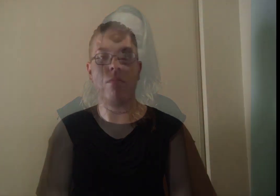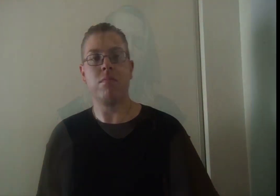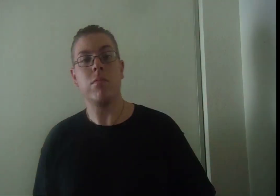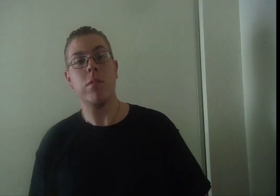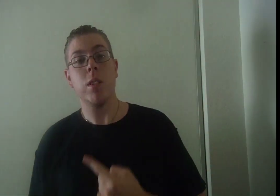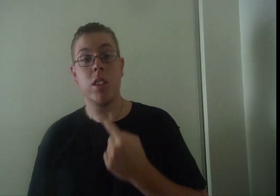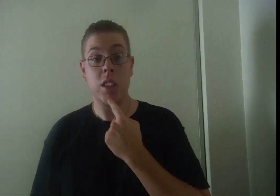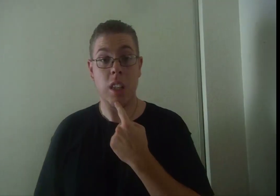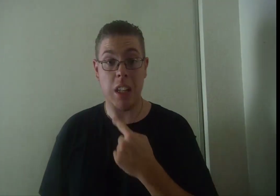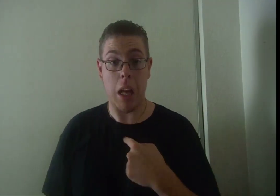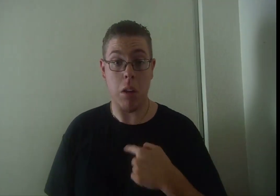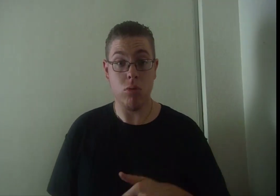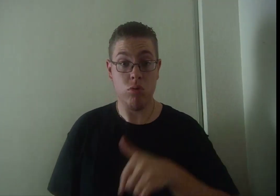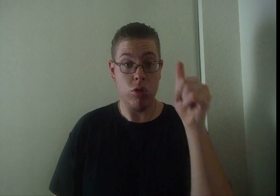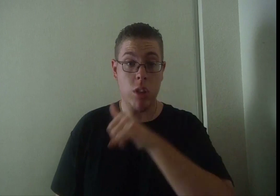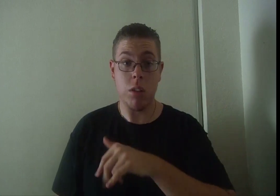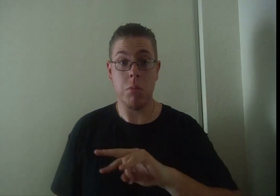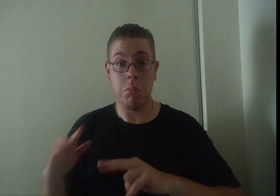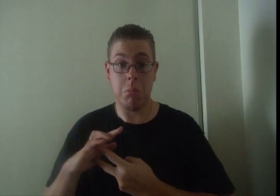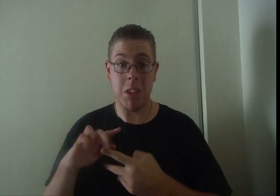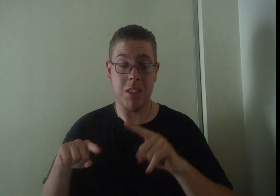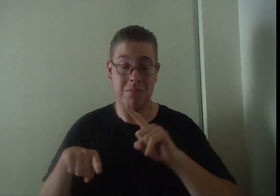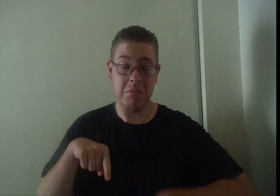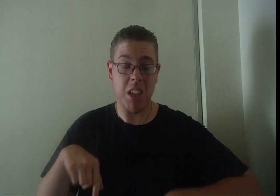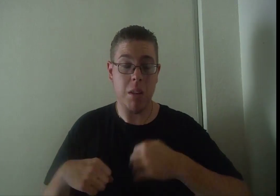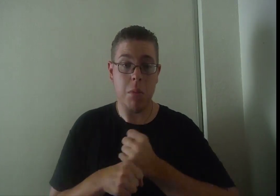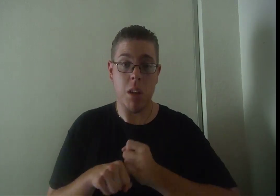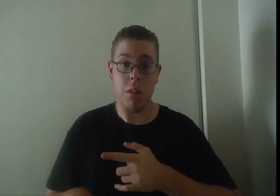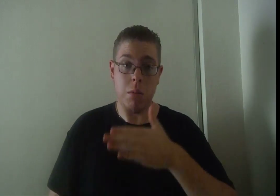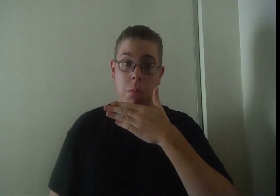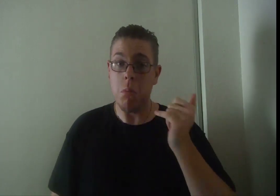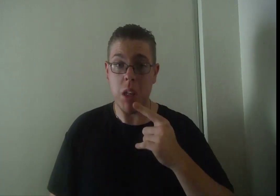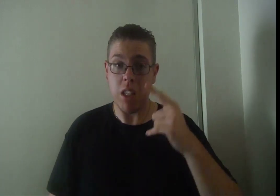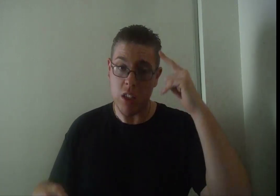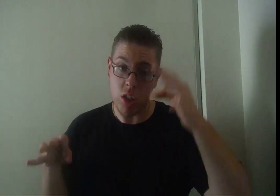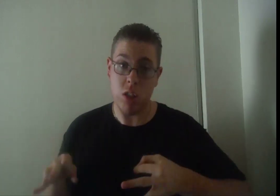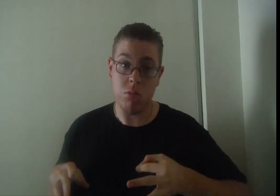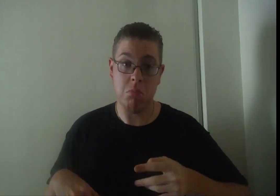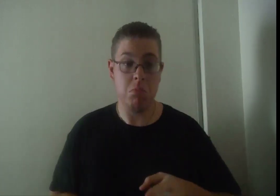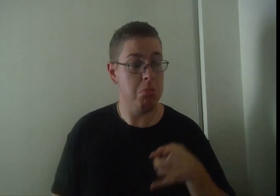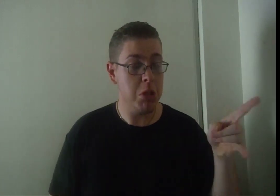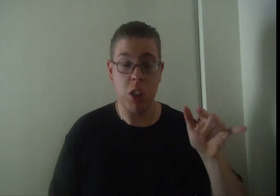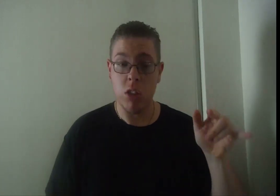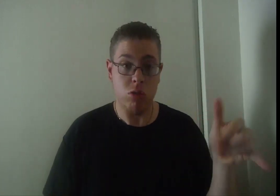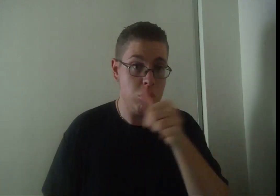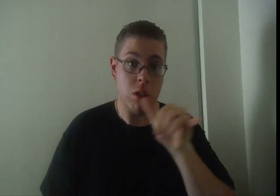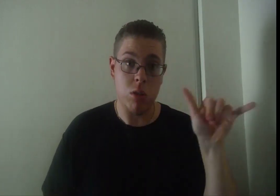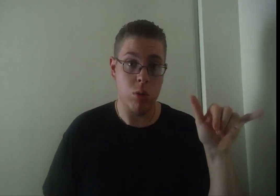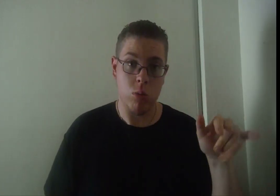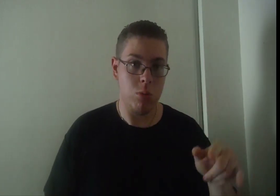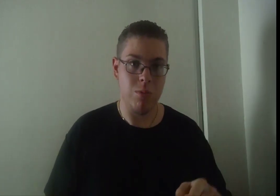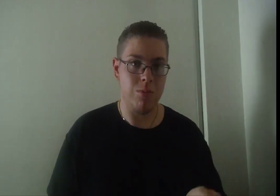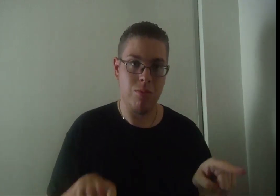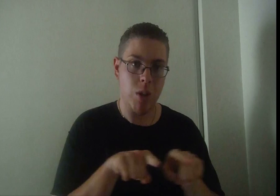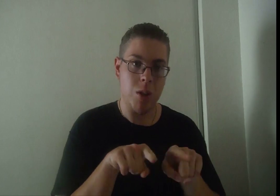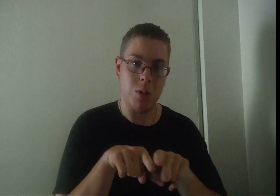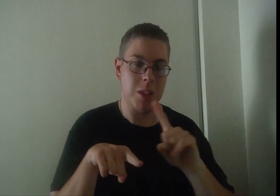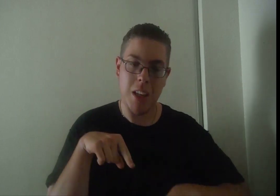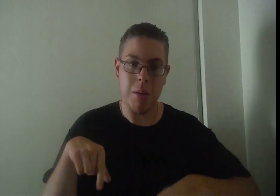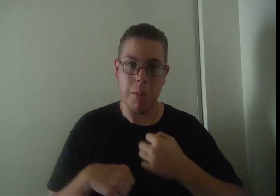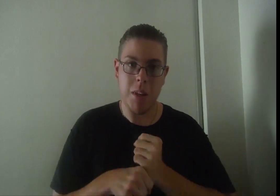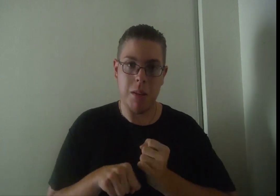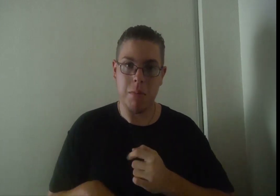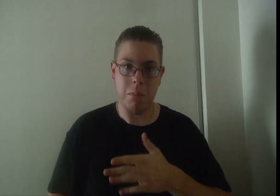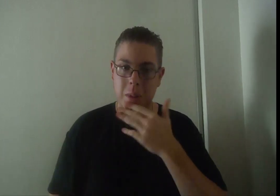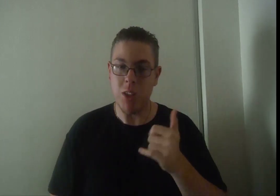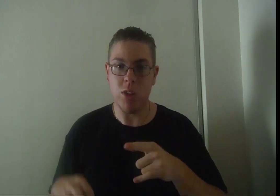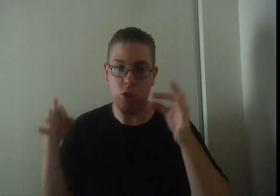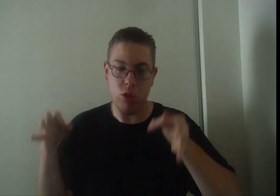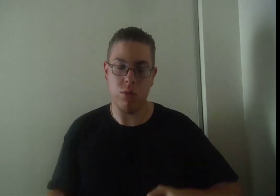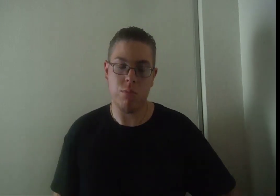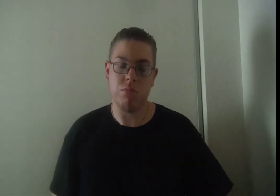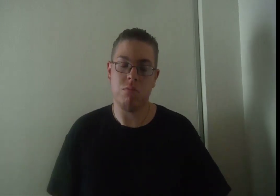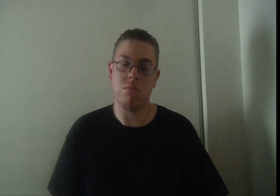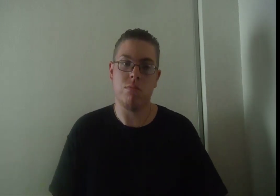Jordan Doyle: You said, being drunk I just couldn't make the best decisions and neither could she.